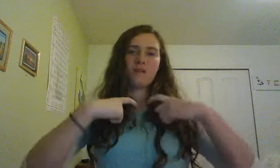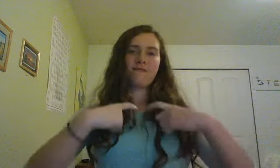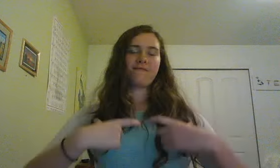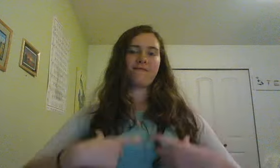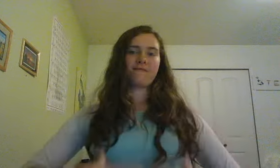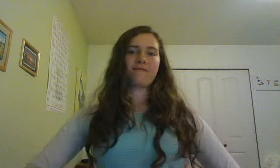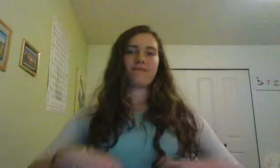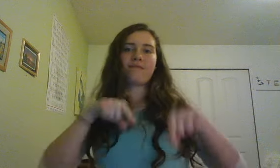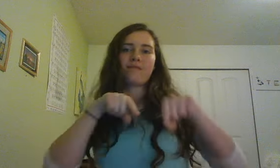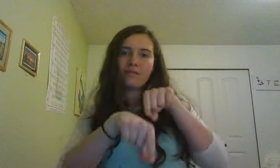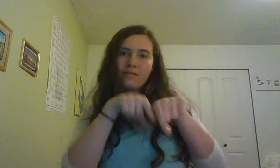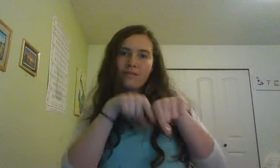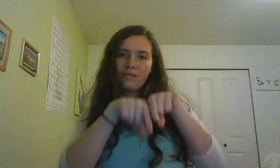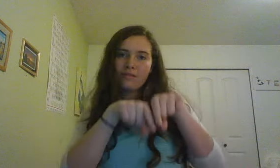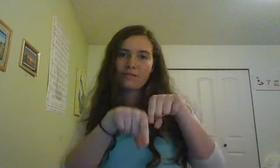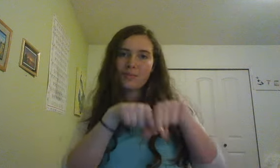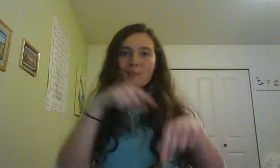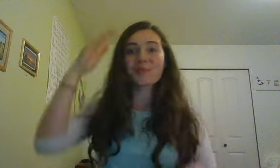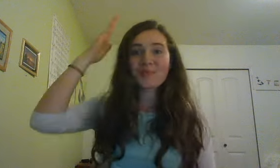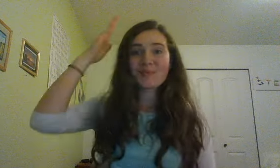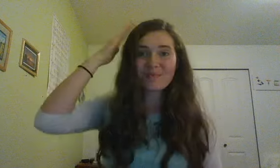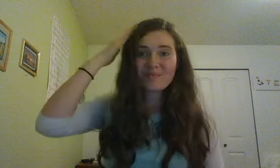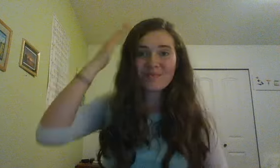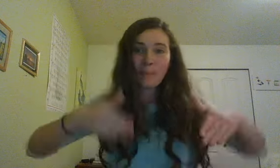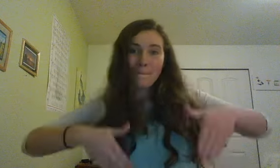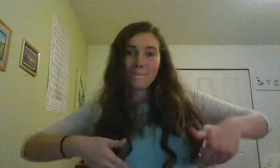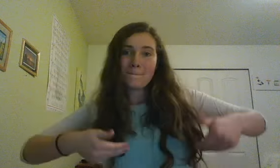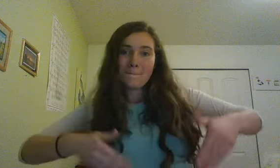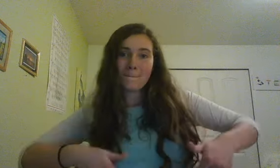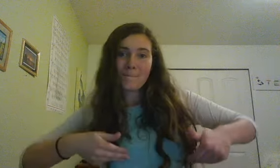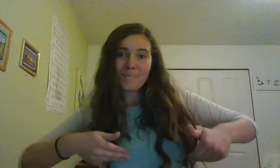I will make shirts, coats, vests, stockings, hats, and trousers.